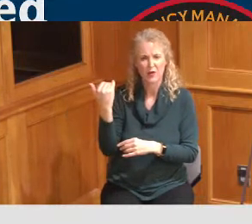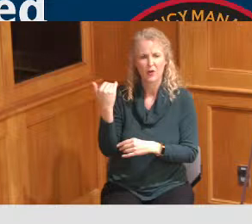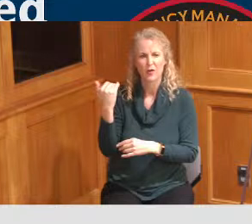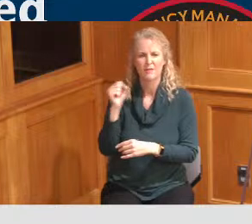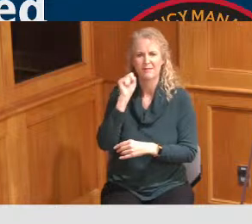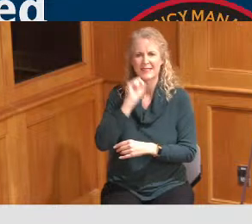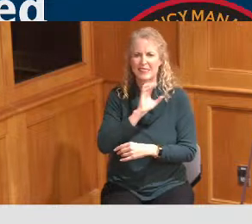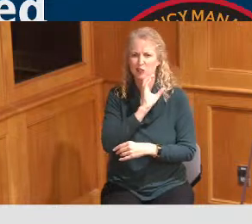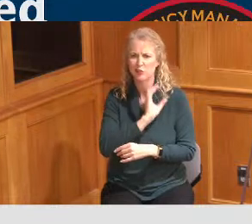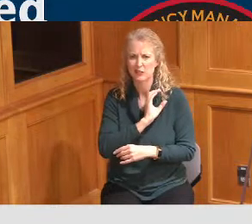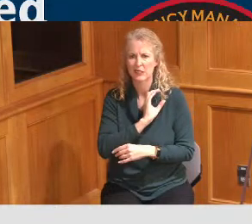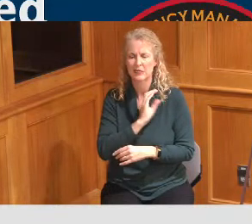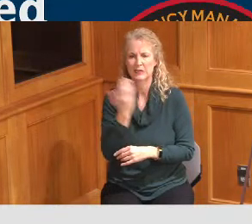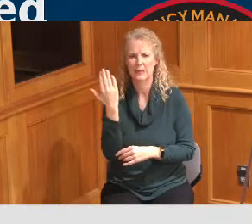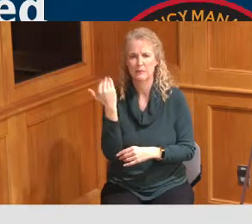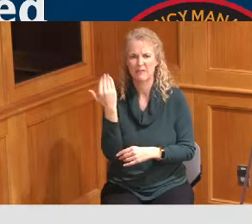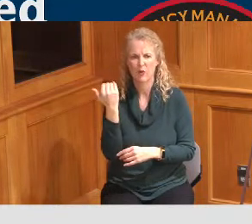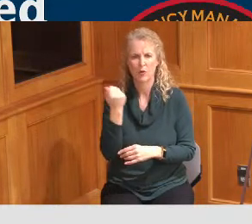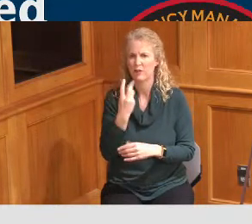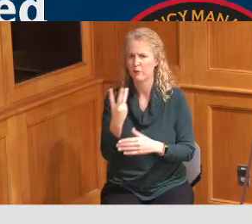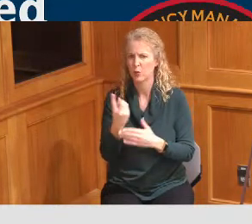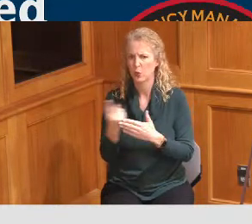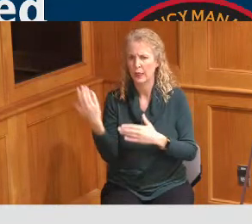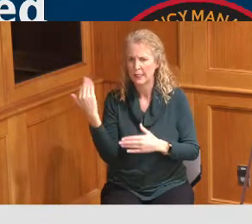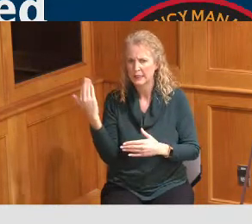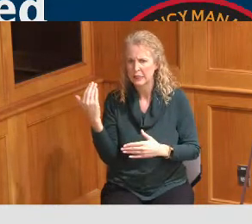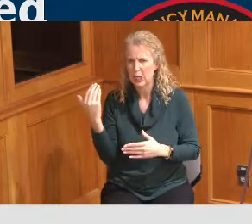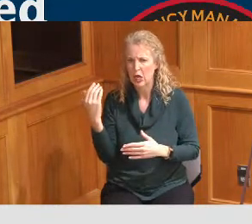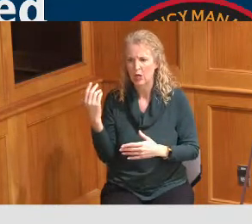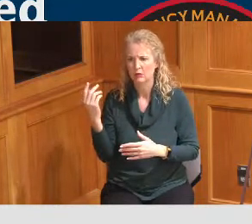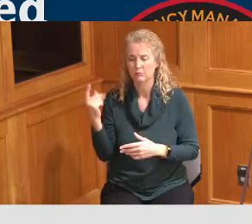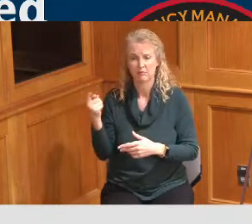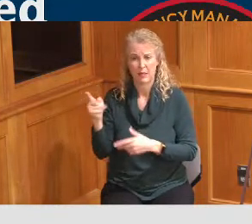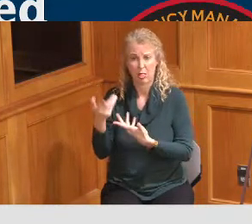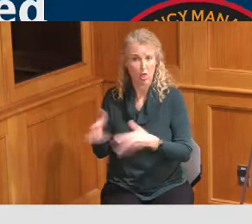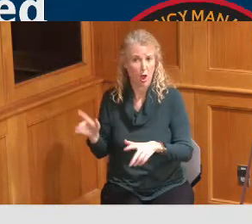Springfield Township a couple weeks ago they Ed their infrared technology to fly the Drone and